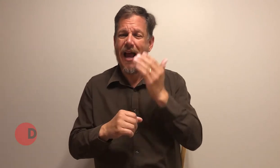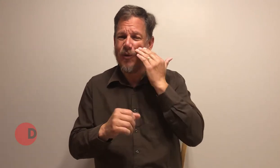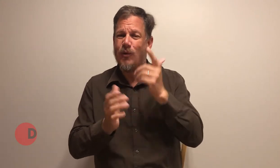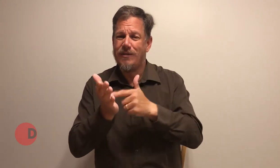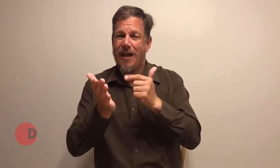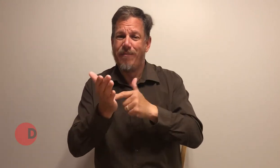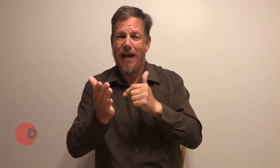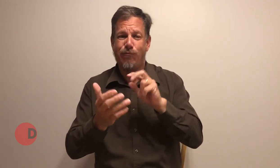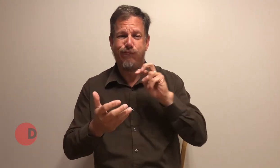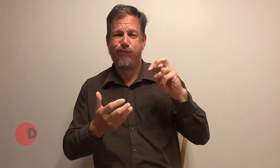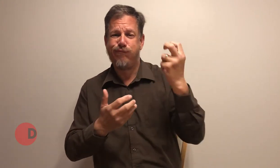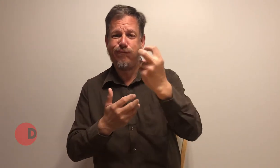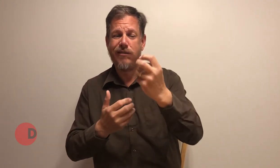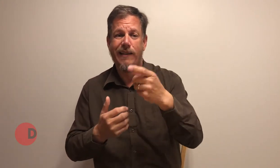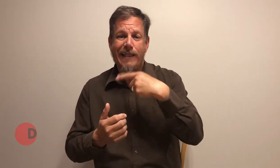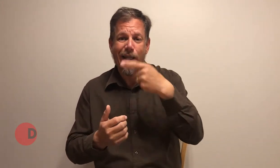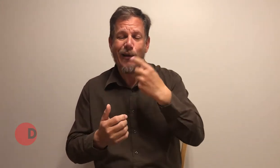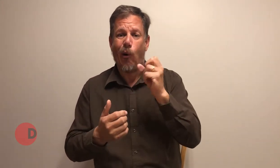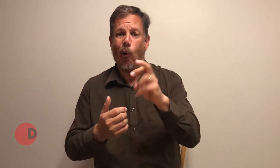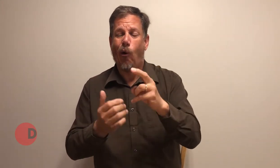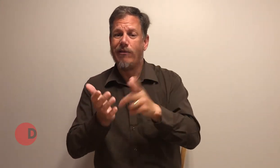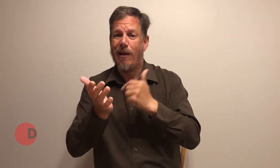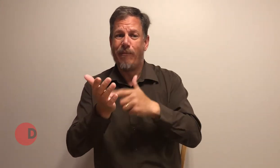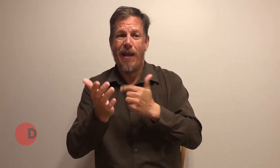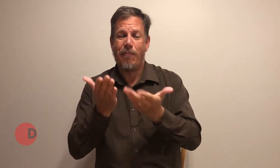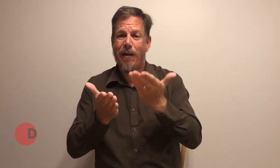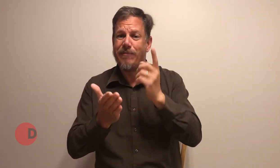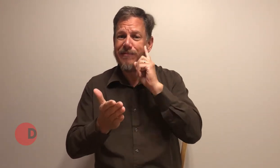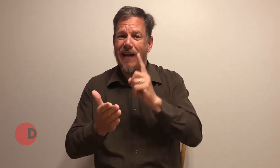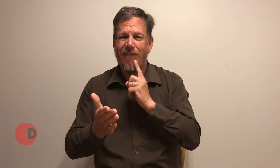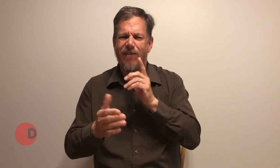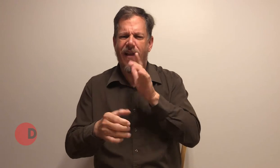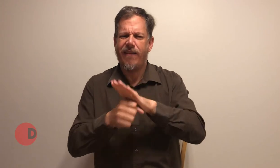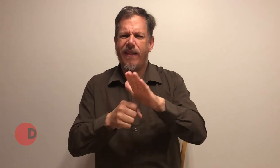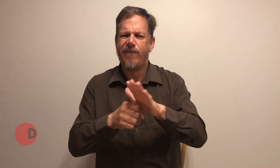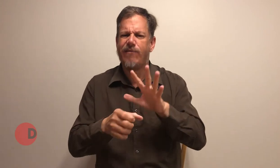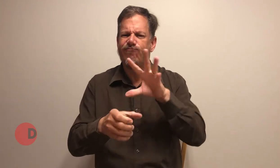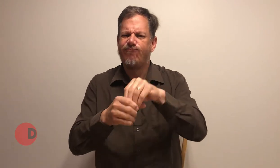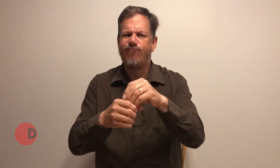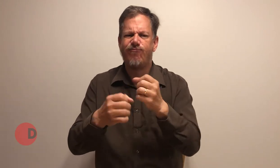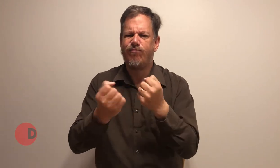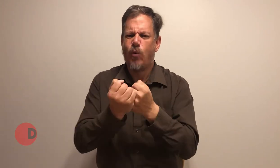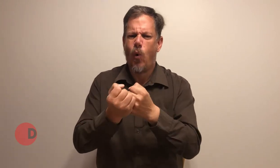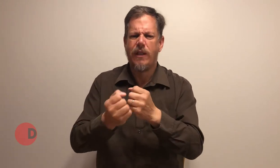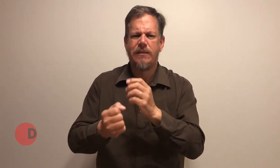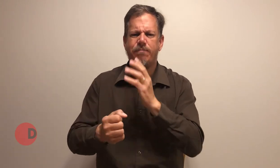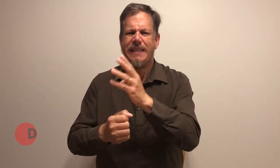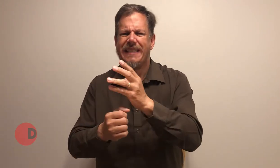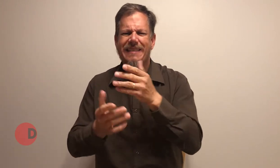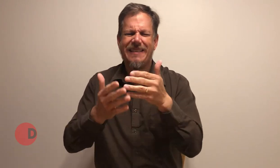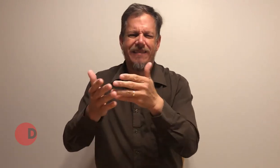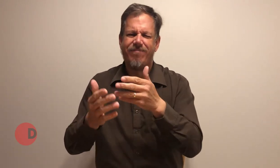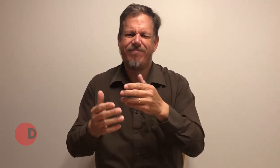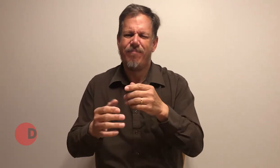I know sometimes you may deal with hearing people or maybe Deaf people who don't get involved, support or speak out,